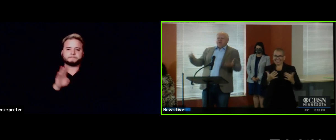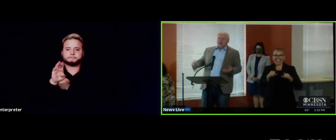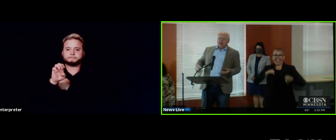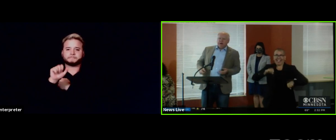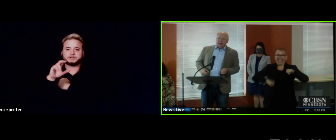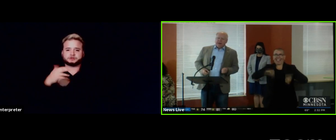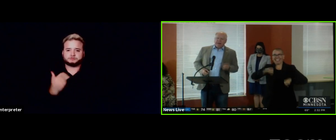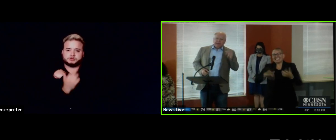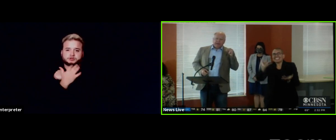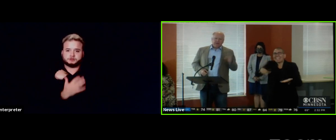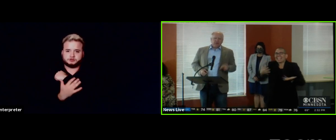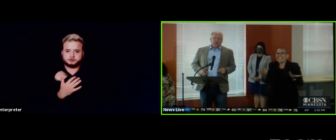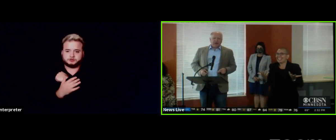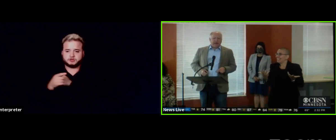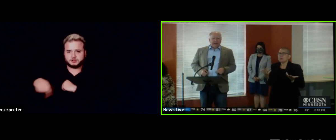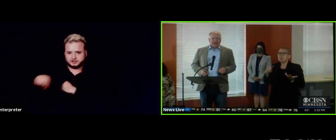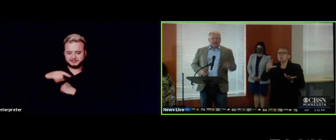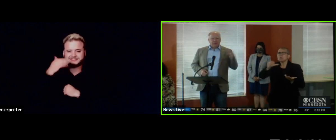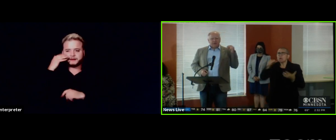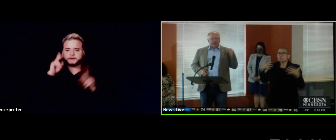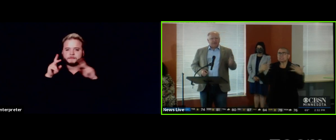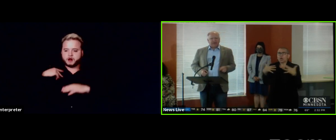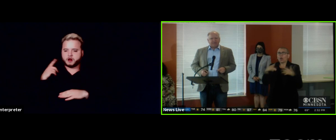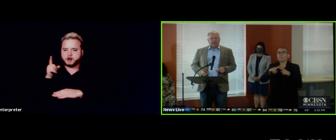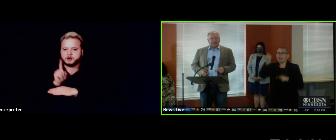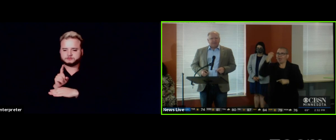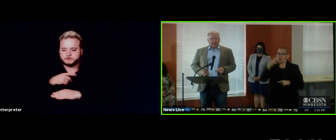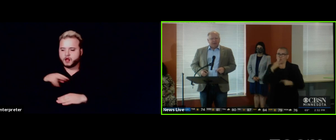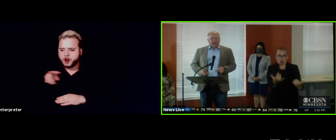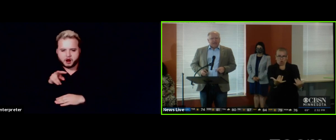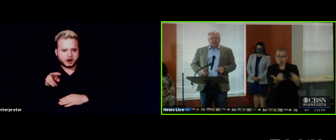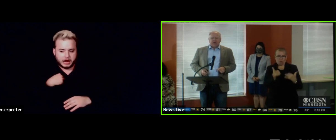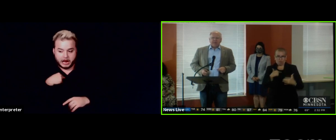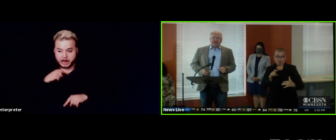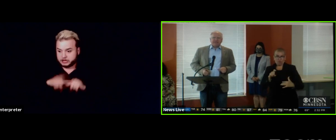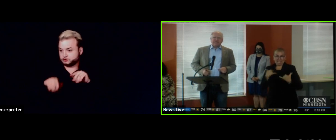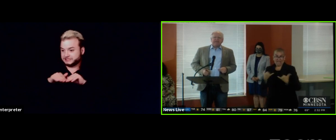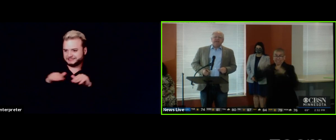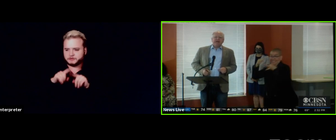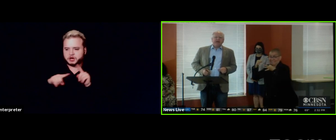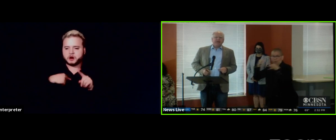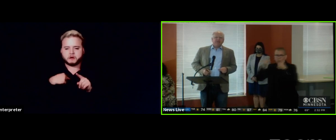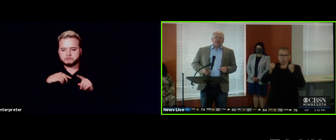there. But I'm telling you, Arizona as I keep telling people, it took them about 16 days